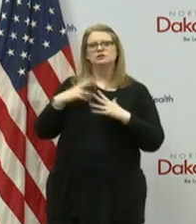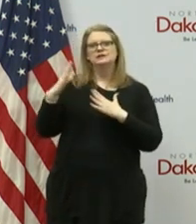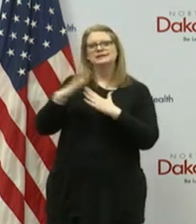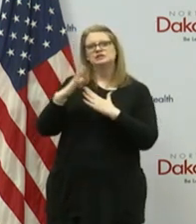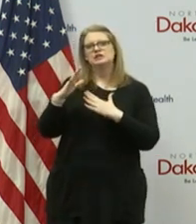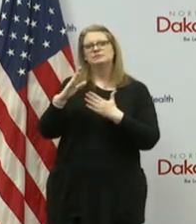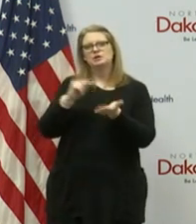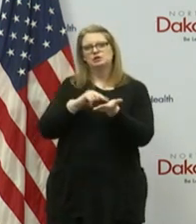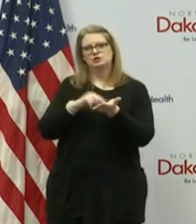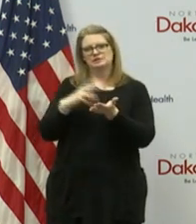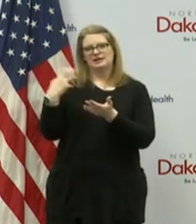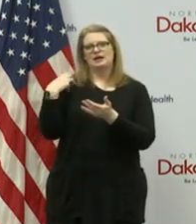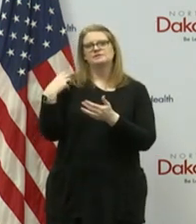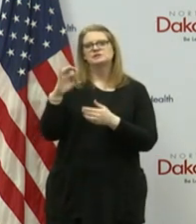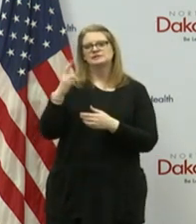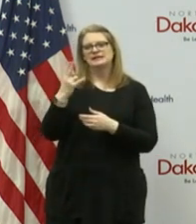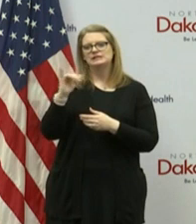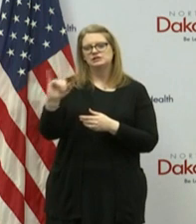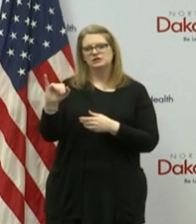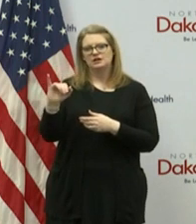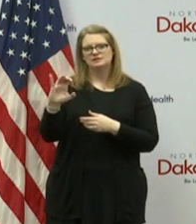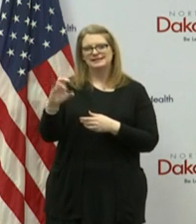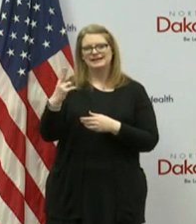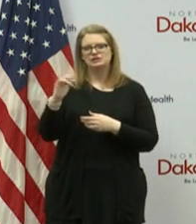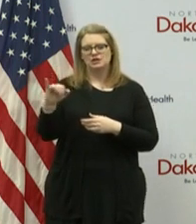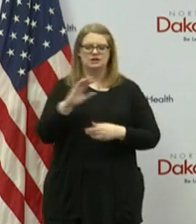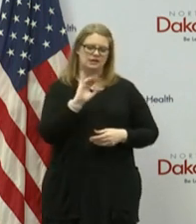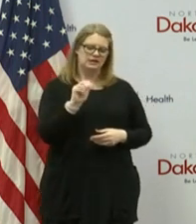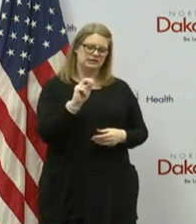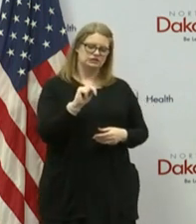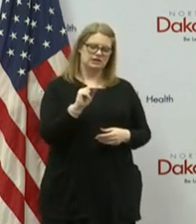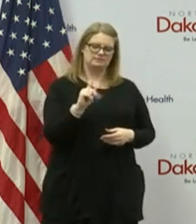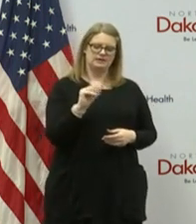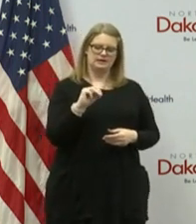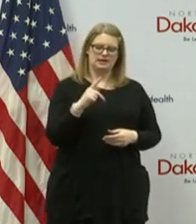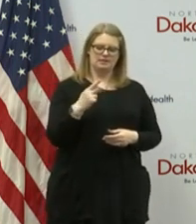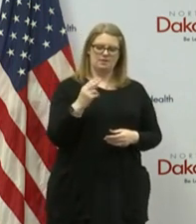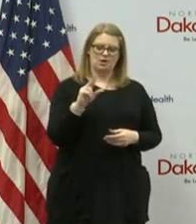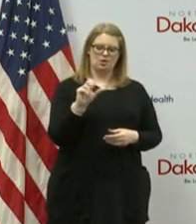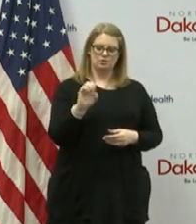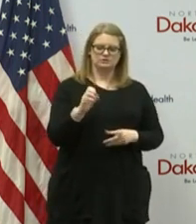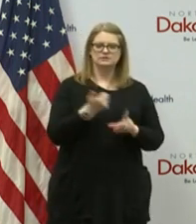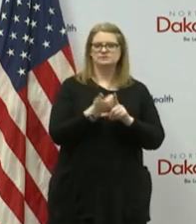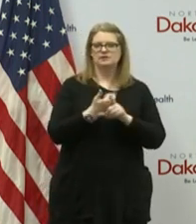PREVIOUSLY THE INTERIM ADMINISTRATOR FOR NURSING HOMES AND RETIRED CHIEF NURSING